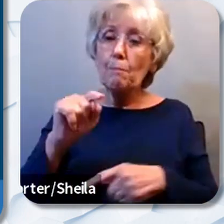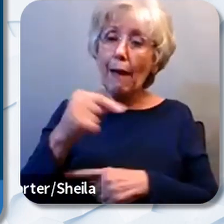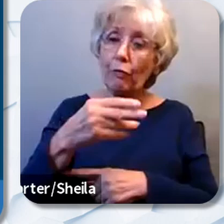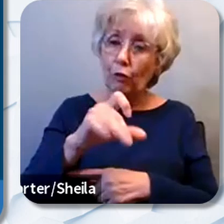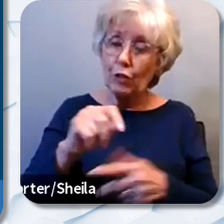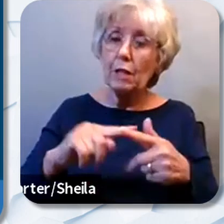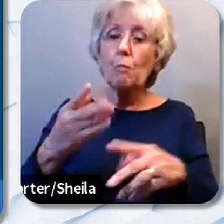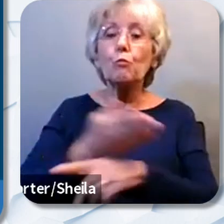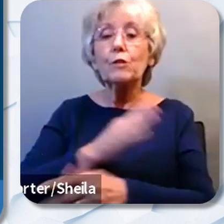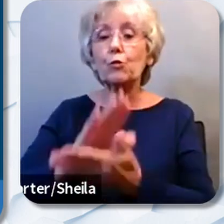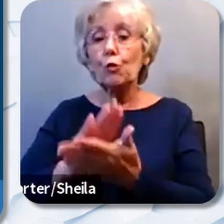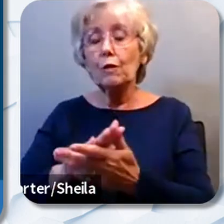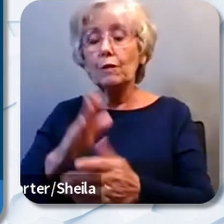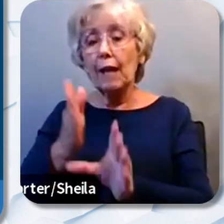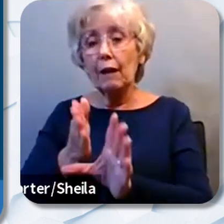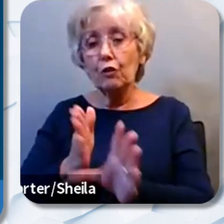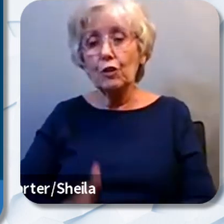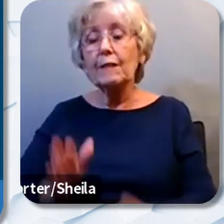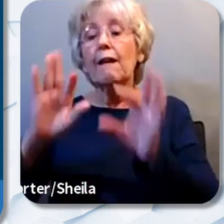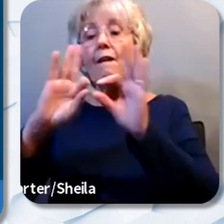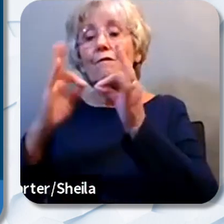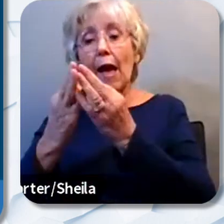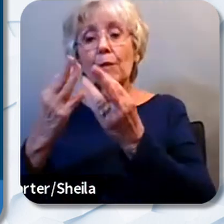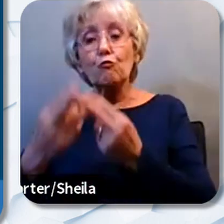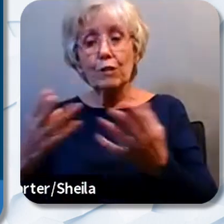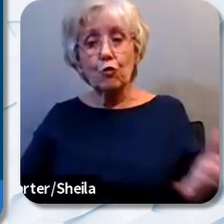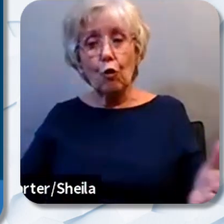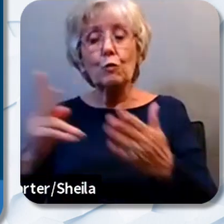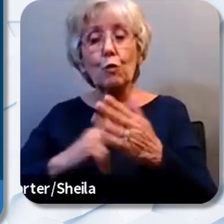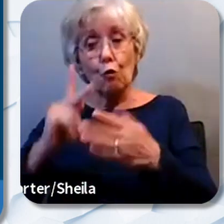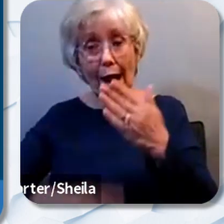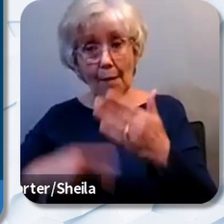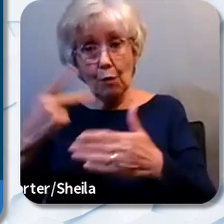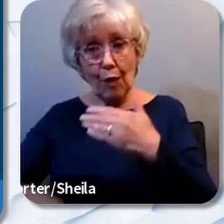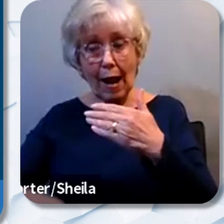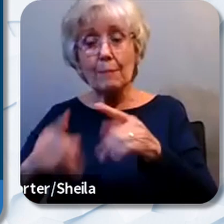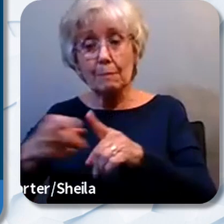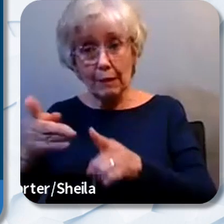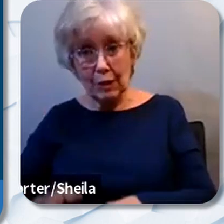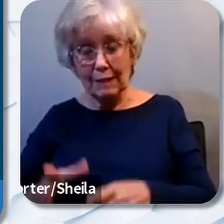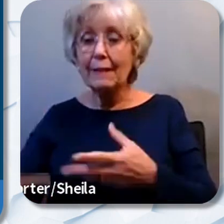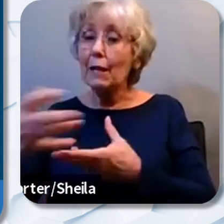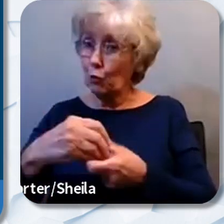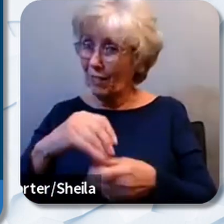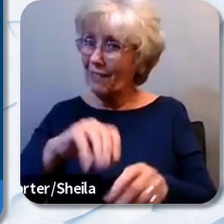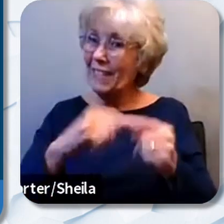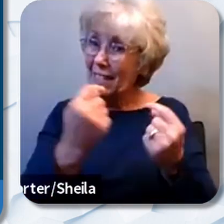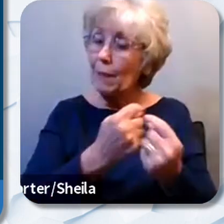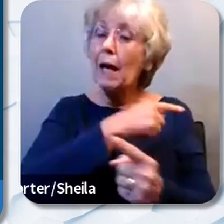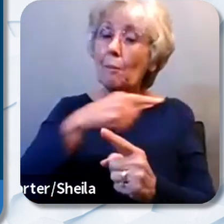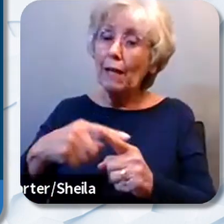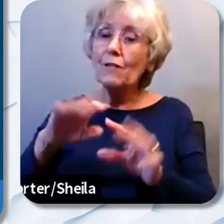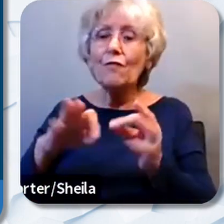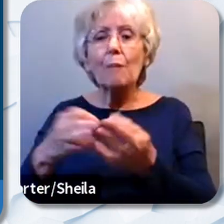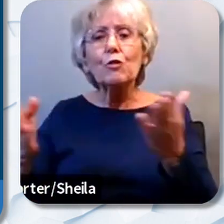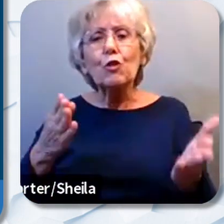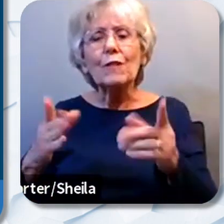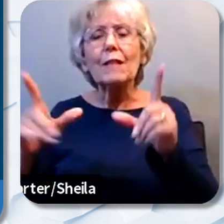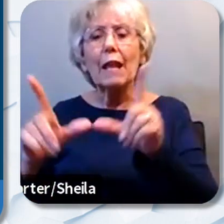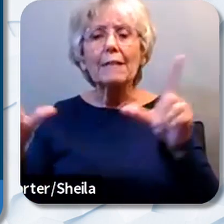psychologist or family resource program specialist and. Family services license men marriage and